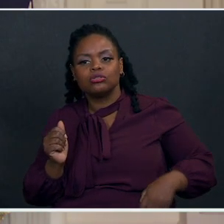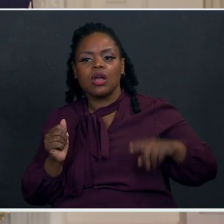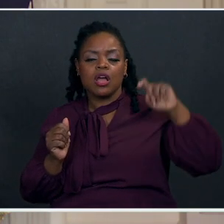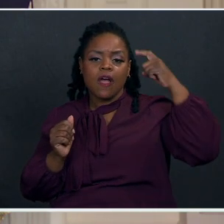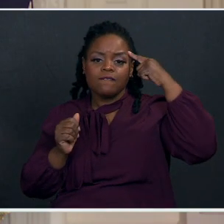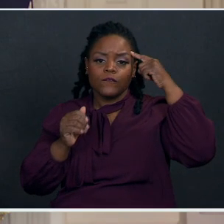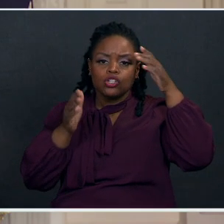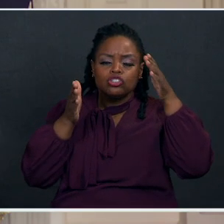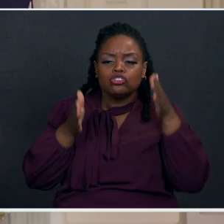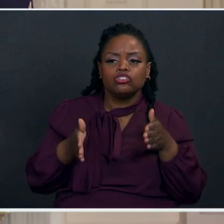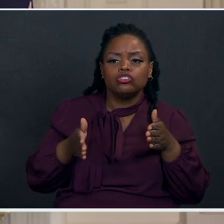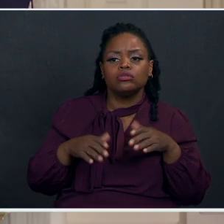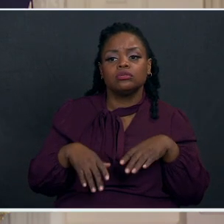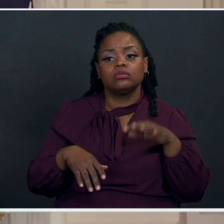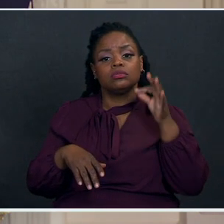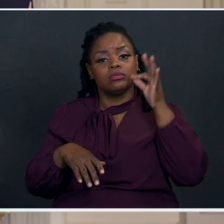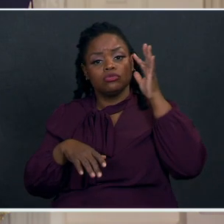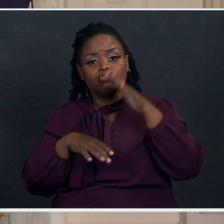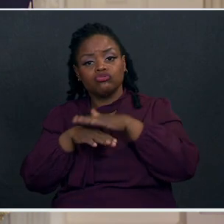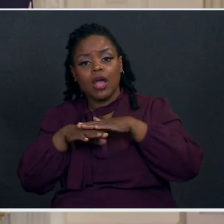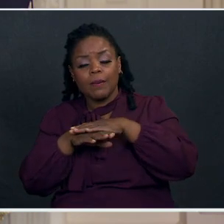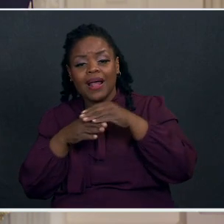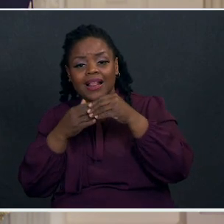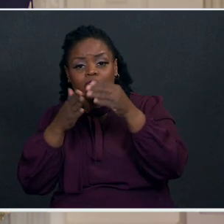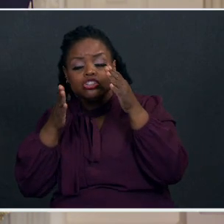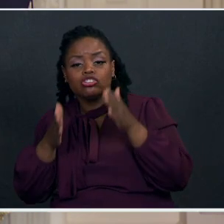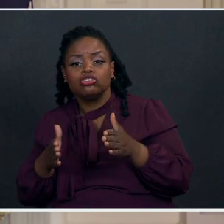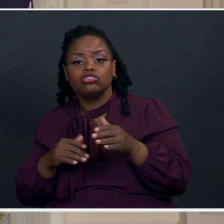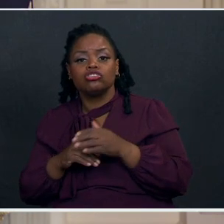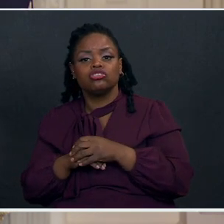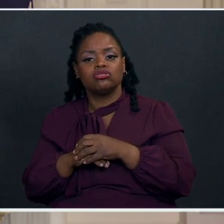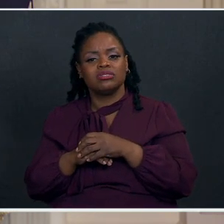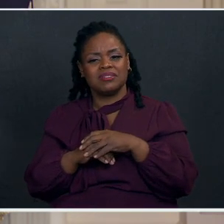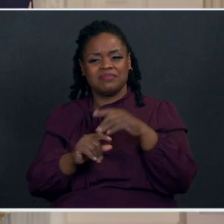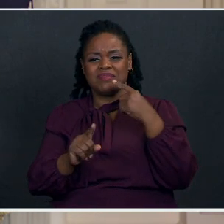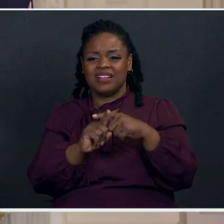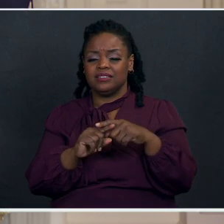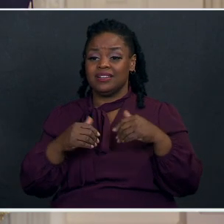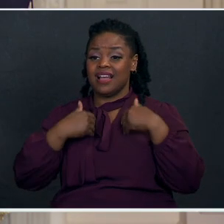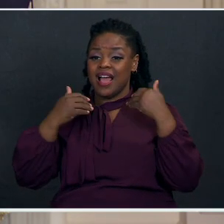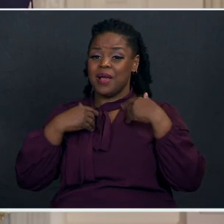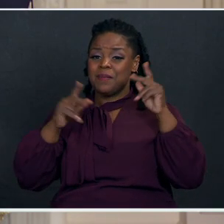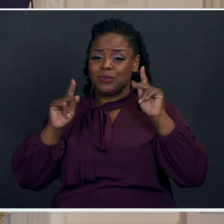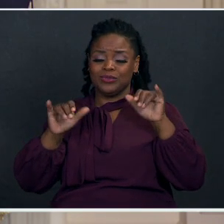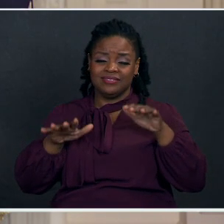and the young people organizing and leading the way. My message to those young people is: